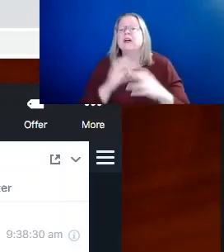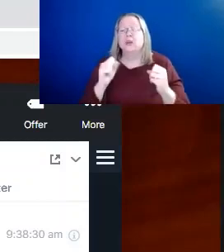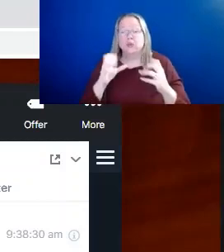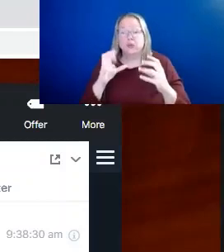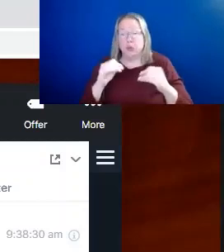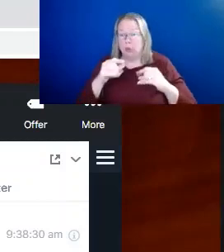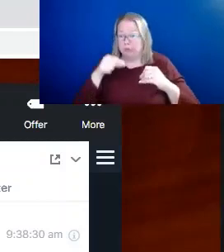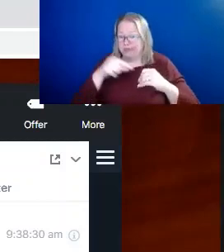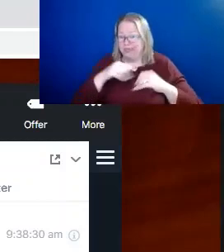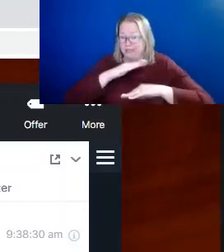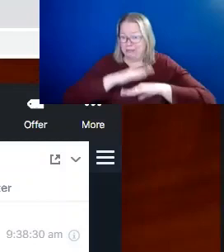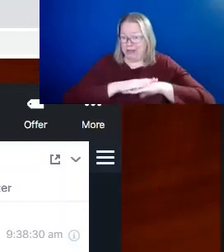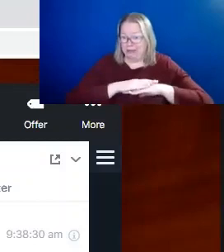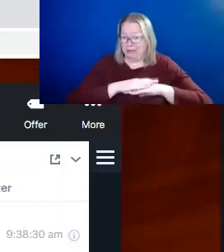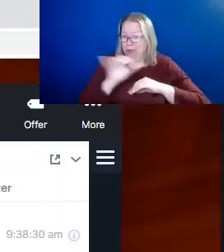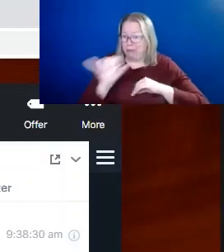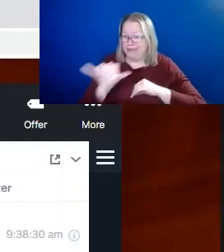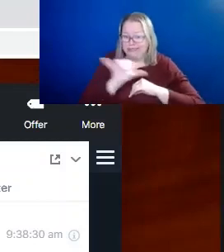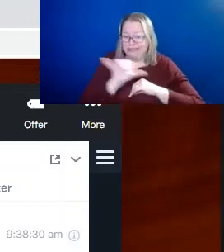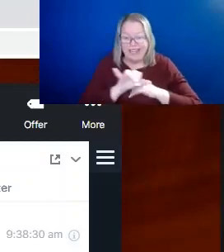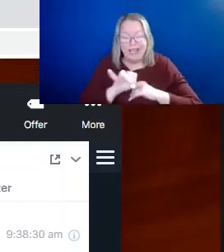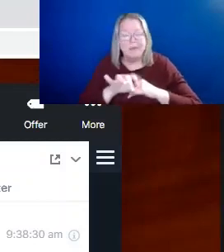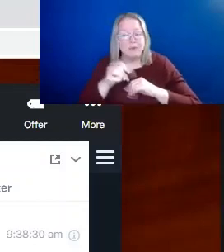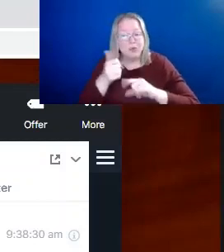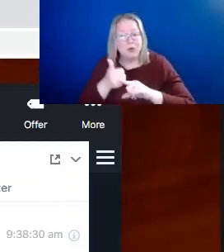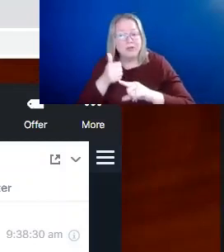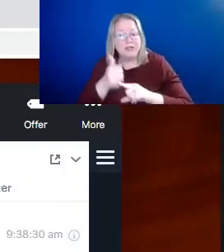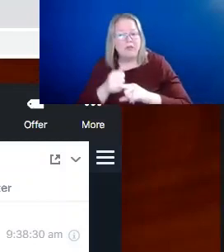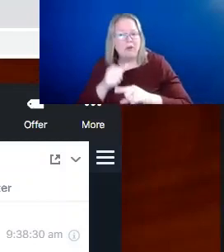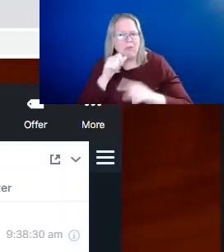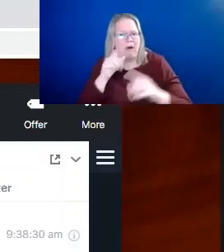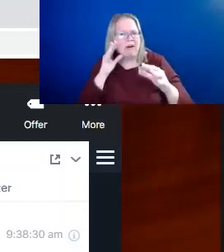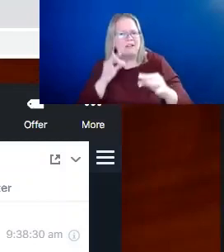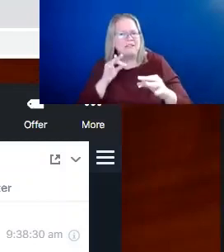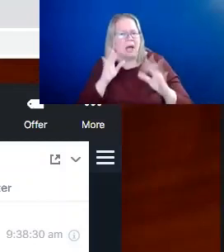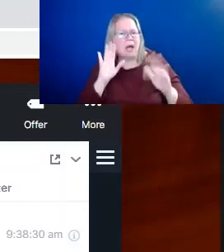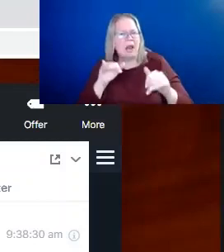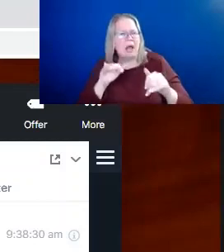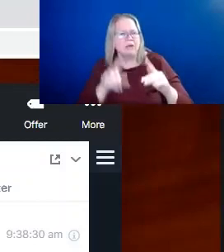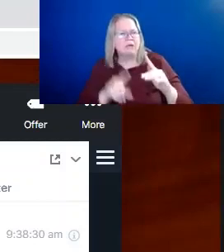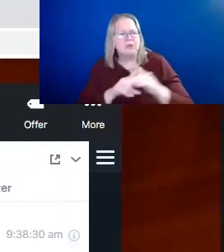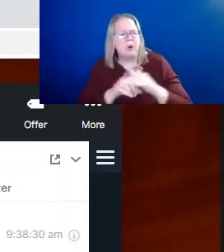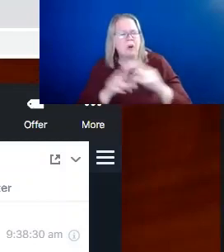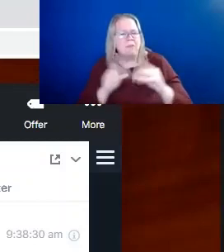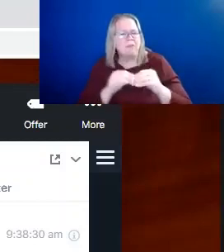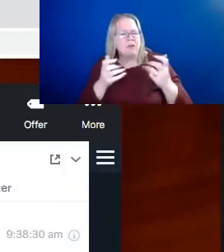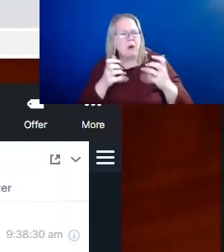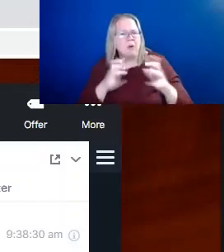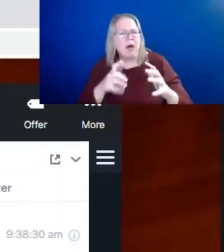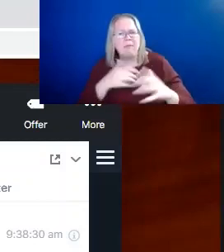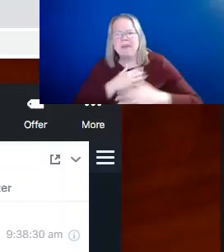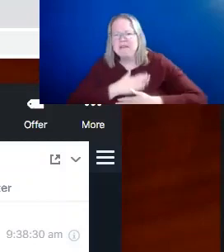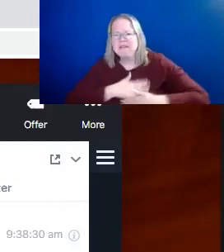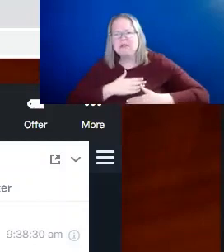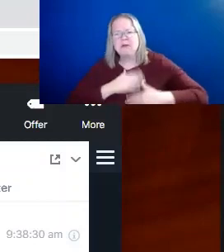12:49:30 than finding yourself at a bar and deciding you do not want to show for a session because you 12:49:33 are having too much fun talking to colleagues. >>RACHAEL